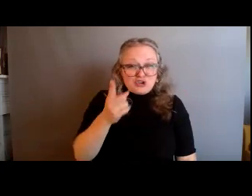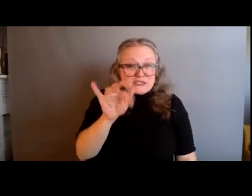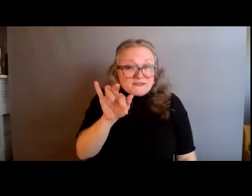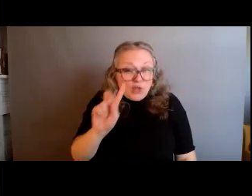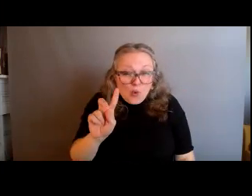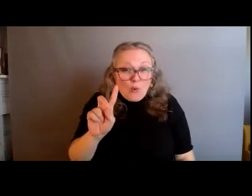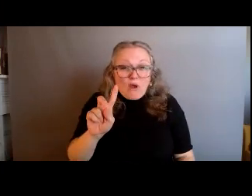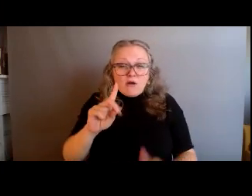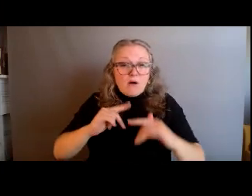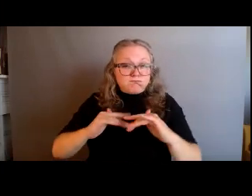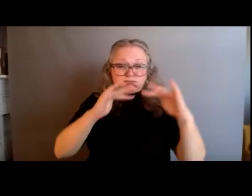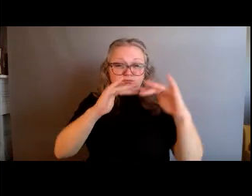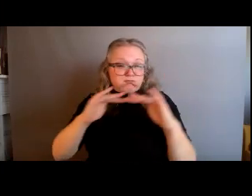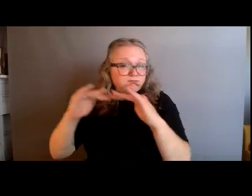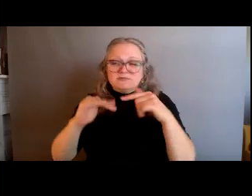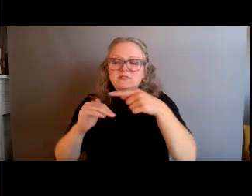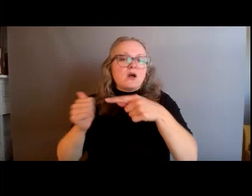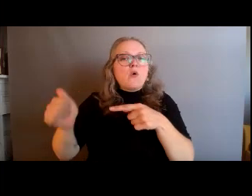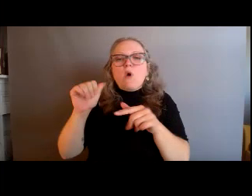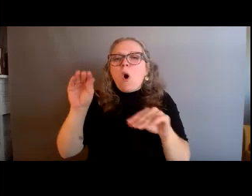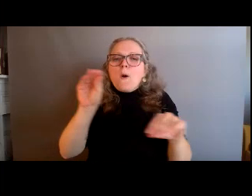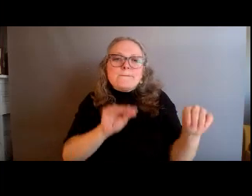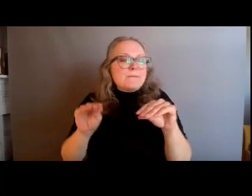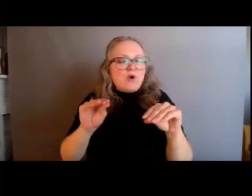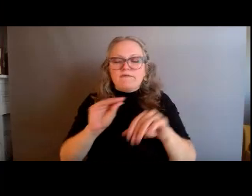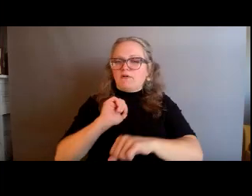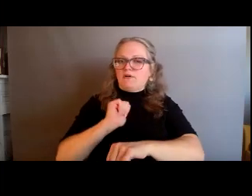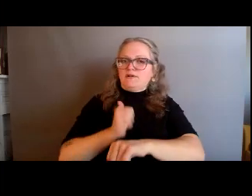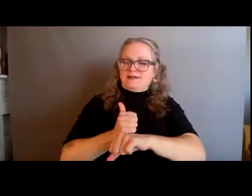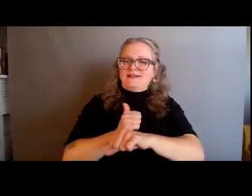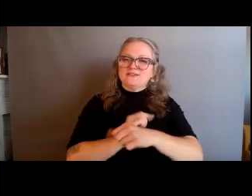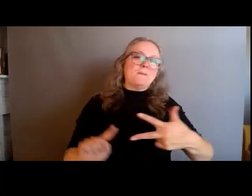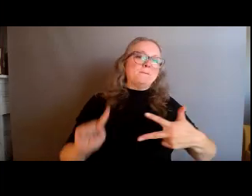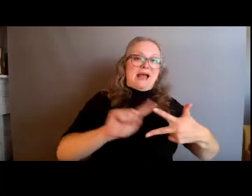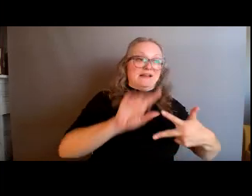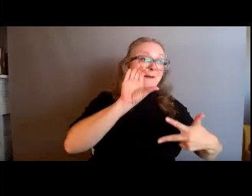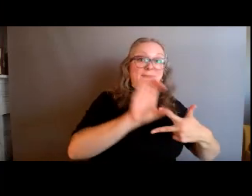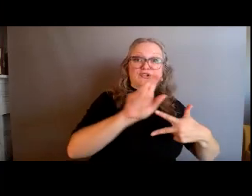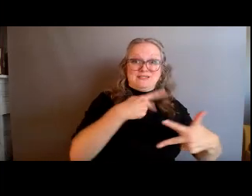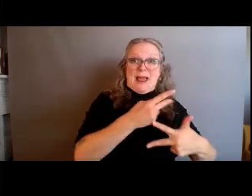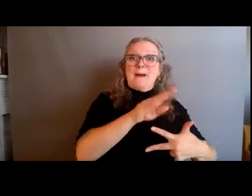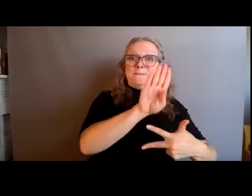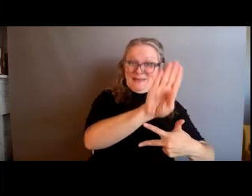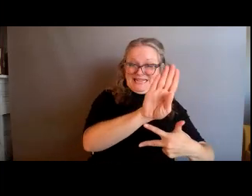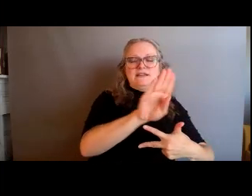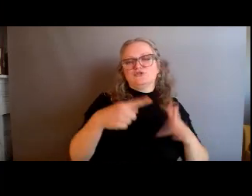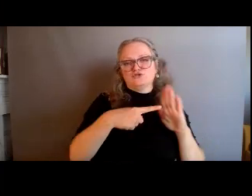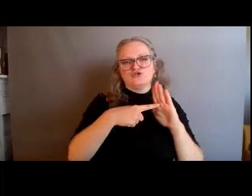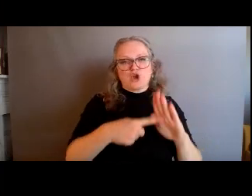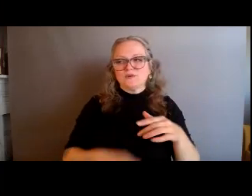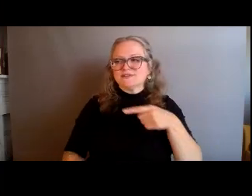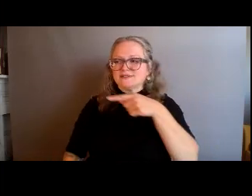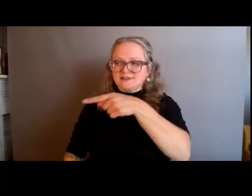Type B temp so when they say fluid in the middle ear or inner ear, this is where it is. We don't want fluid here. What happened?